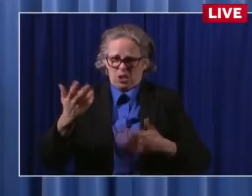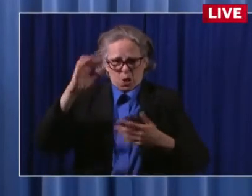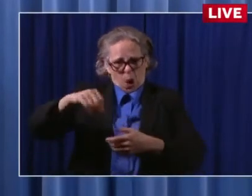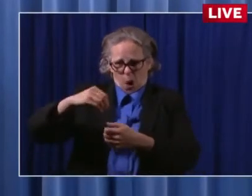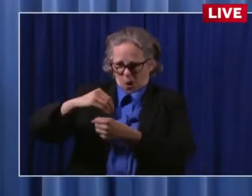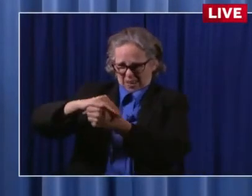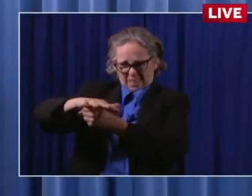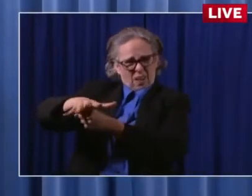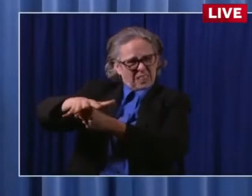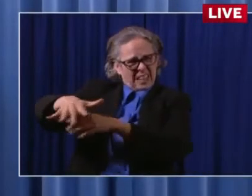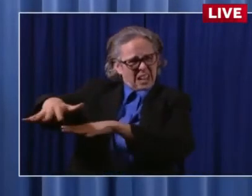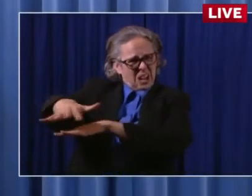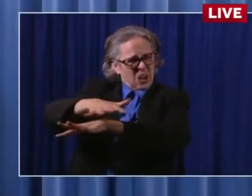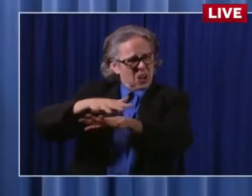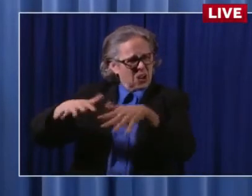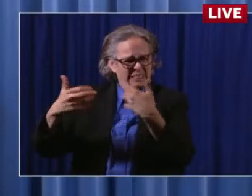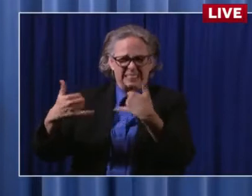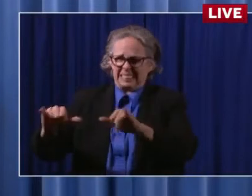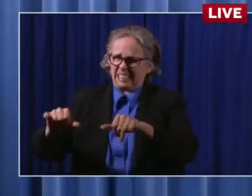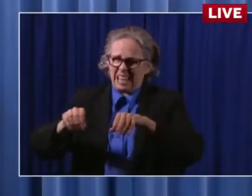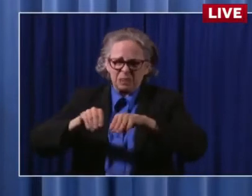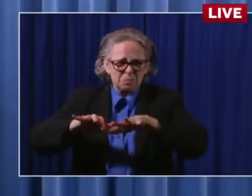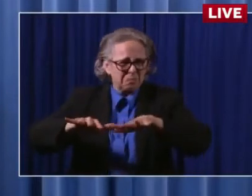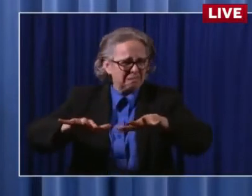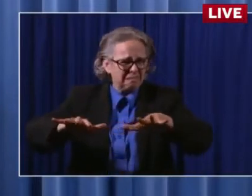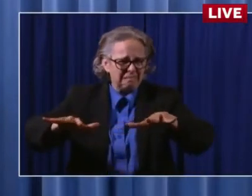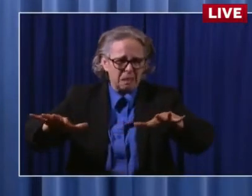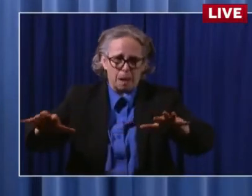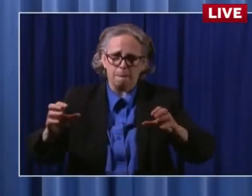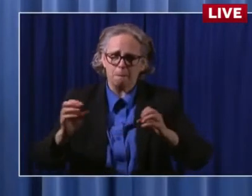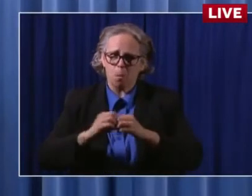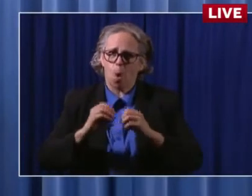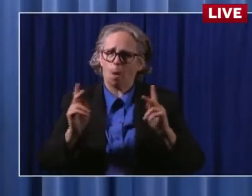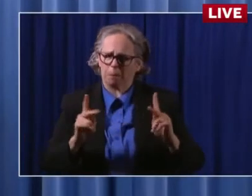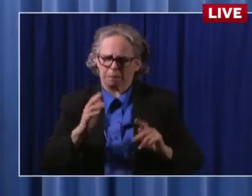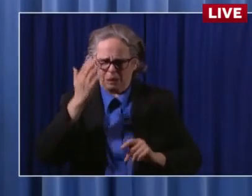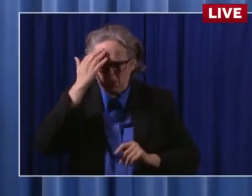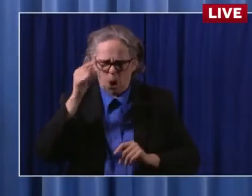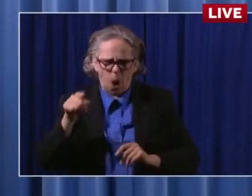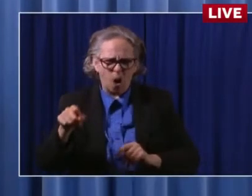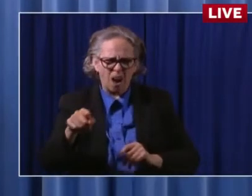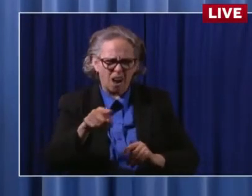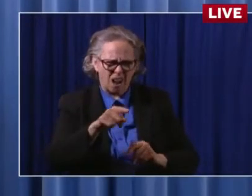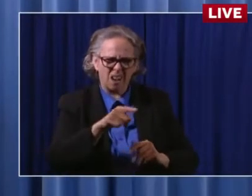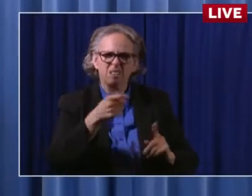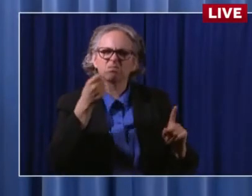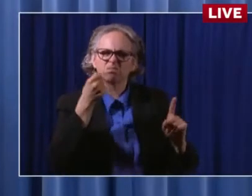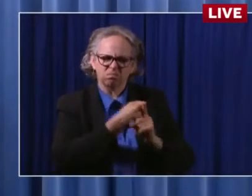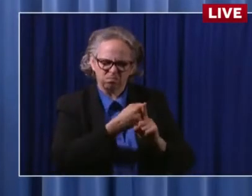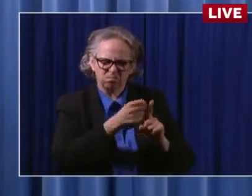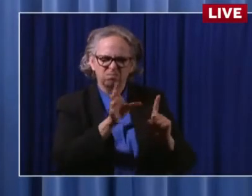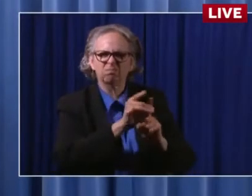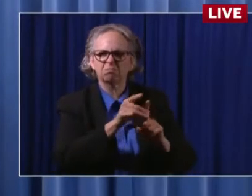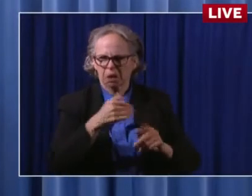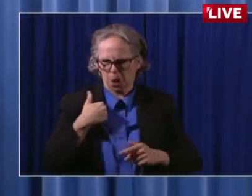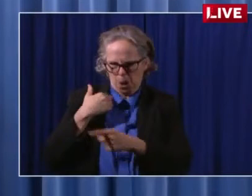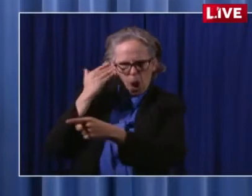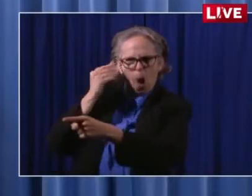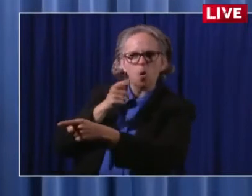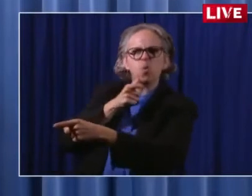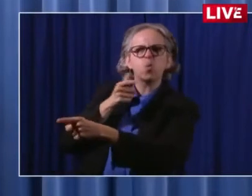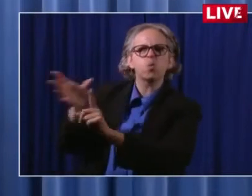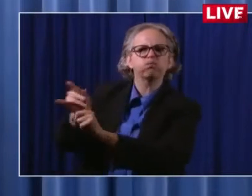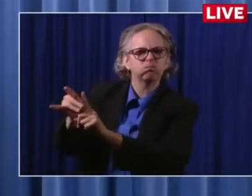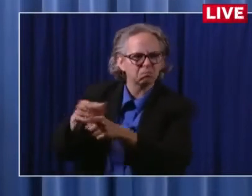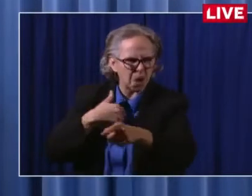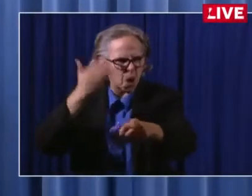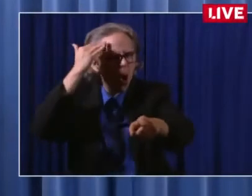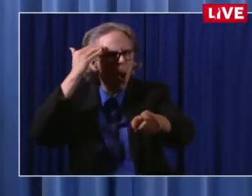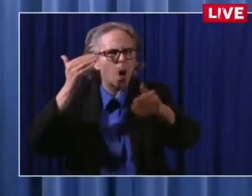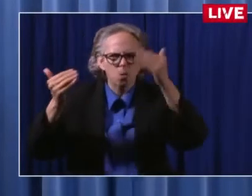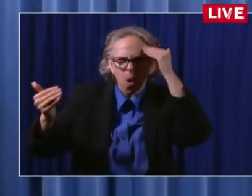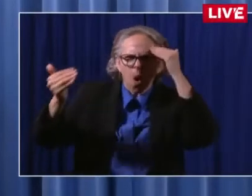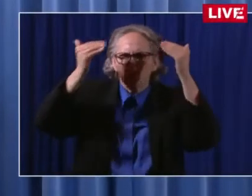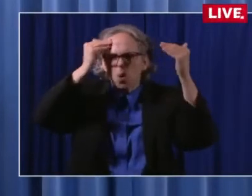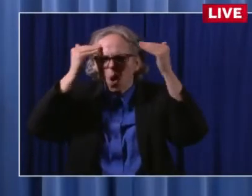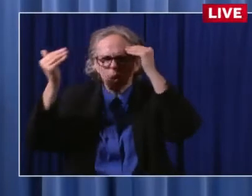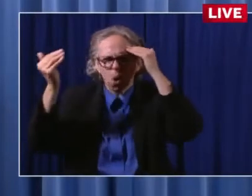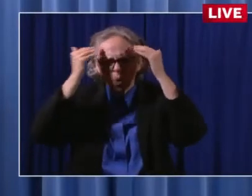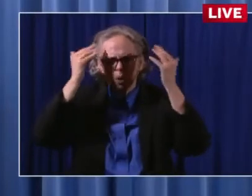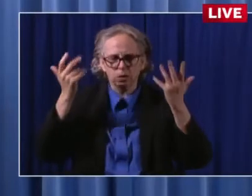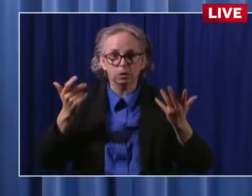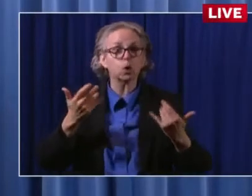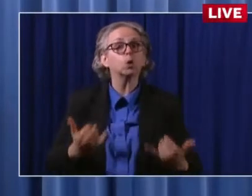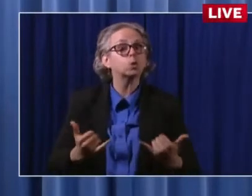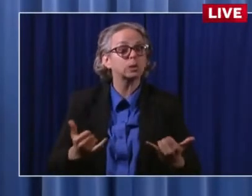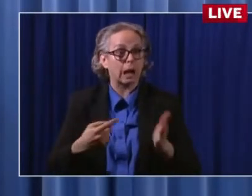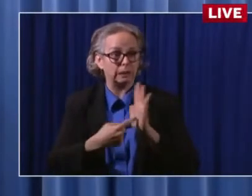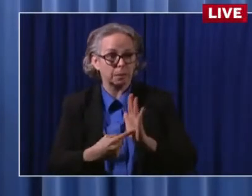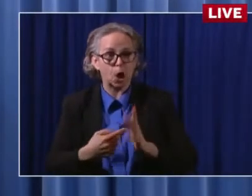WE ARE ALL NOW, AS THE VIRUS SPREADS, WE ARE ALL STARTING TO EXPERIENCE KNOWING PEOPLE WHO HAVE COME DOWN WITH COVID-19.